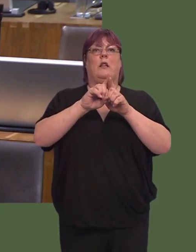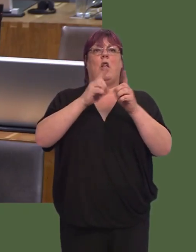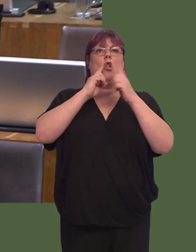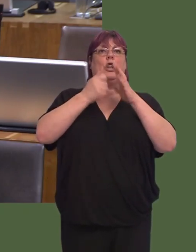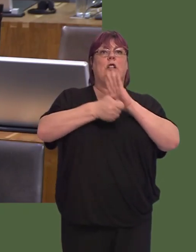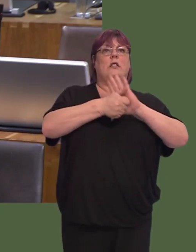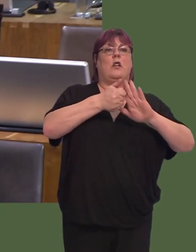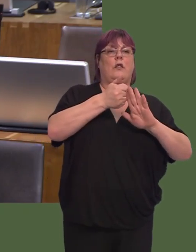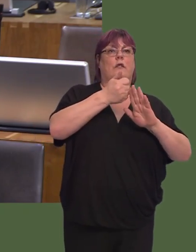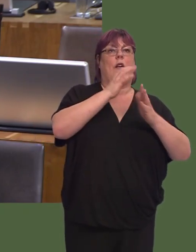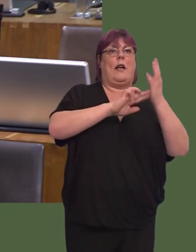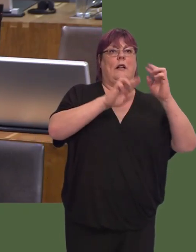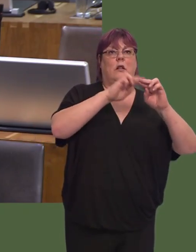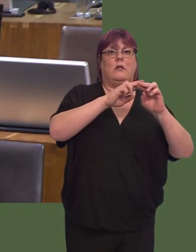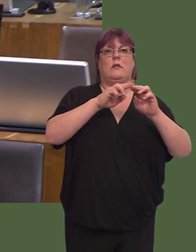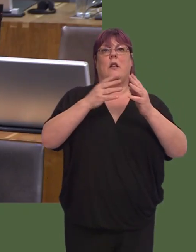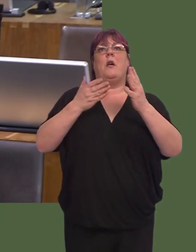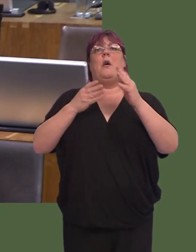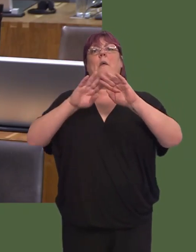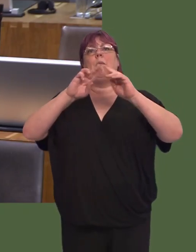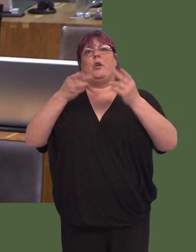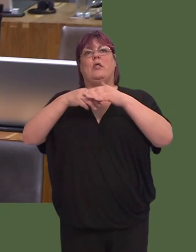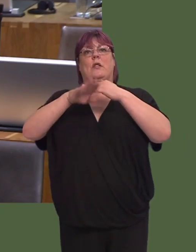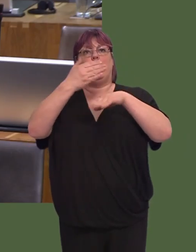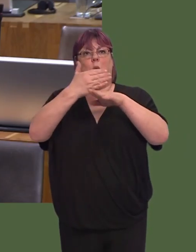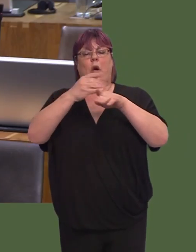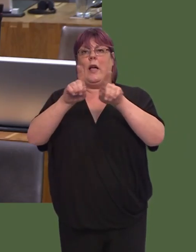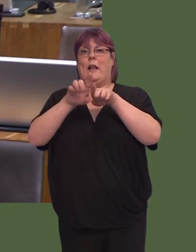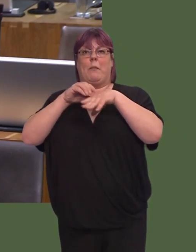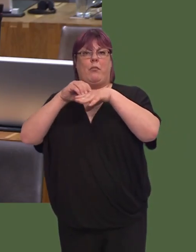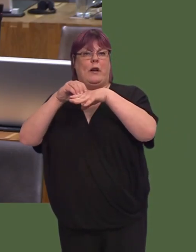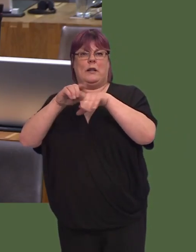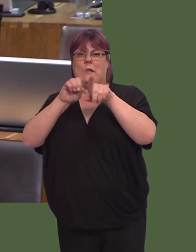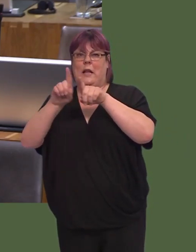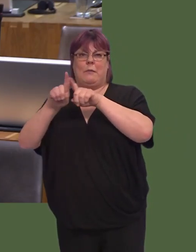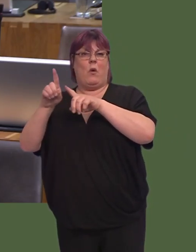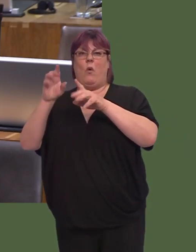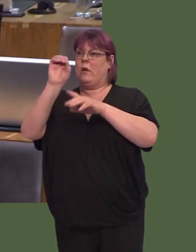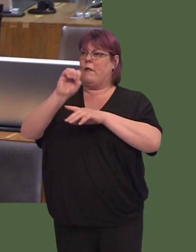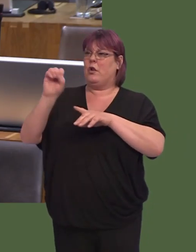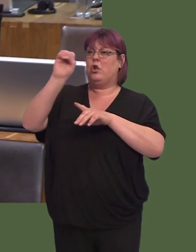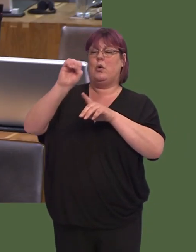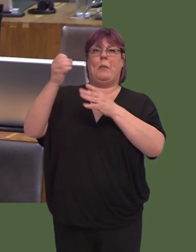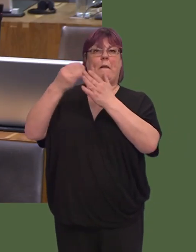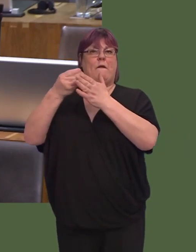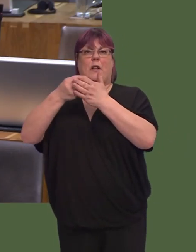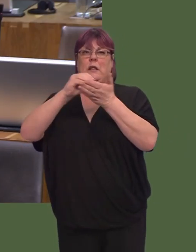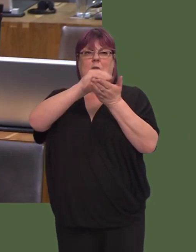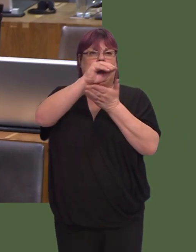and the SMART business and innovation schemes. The benefits these schemes are creating for our communities, people and businesses demonstrate